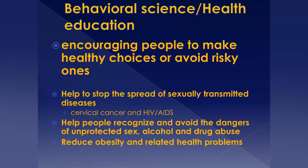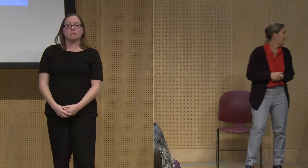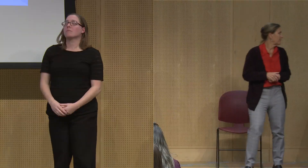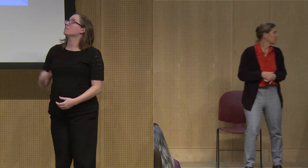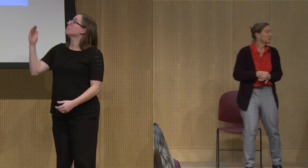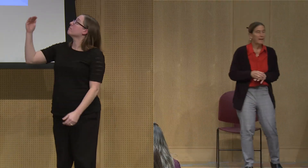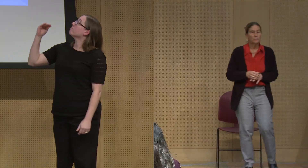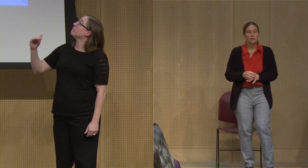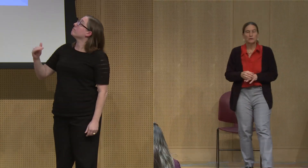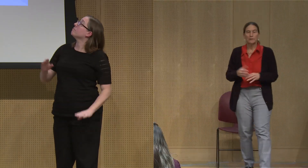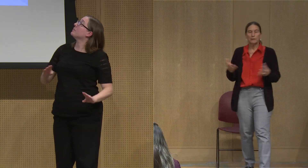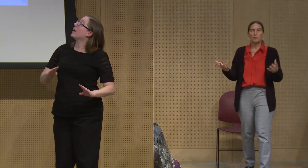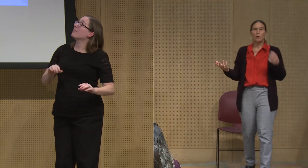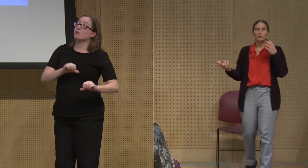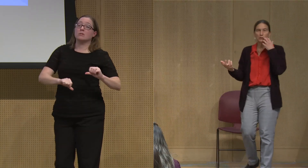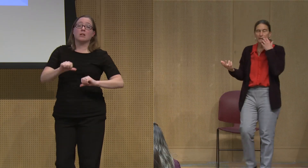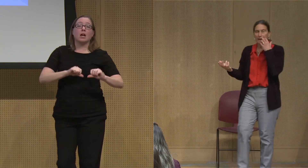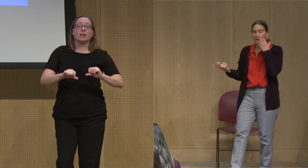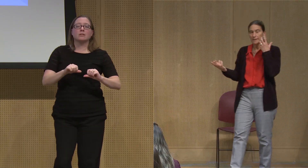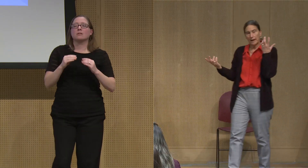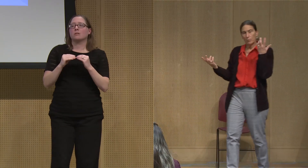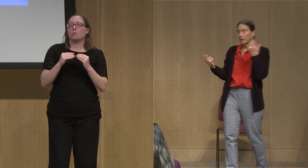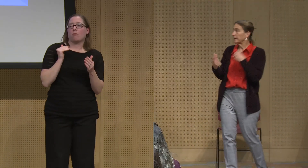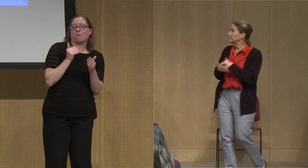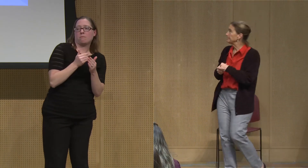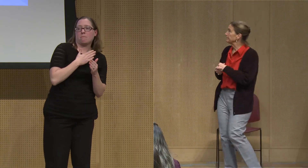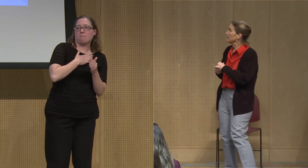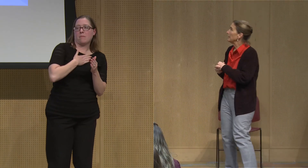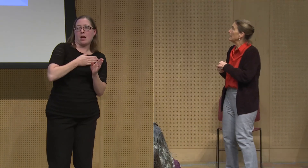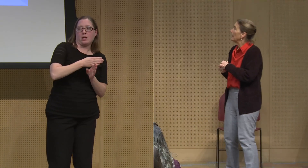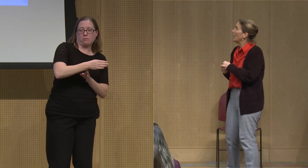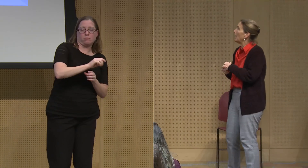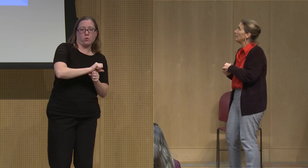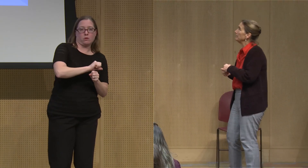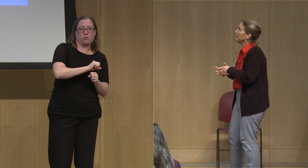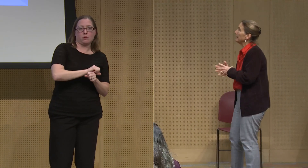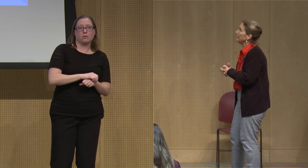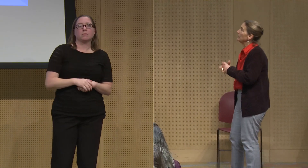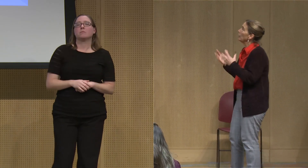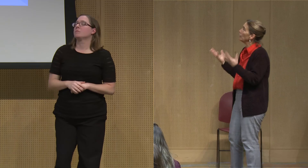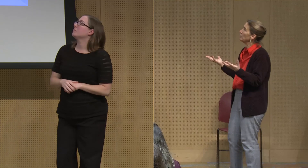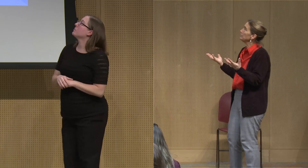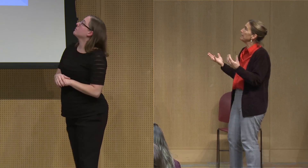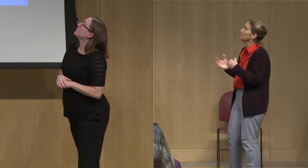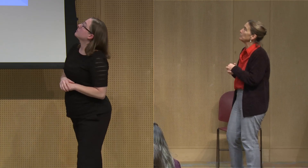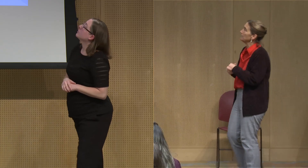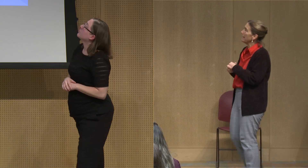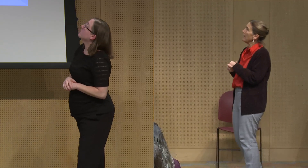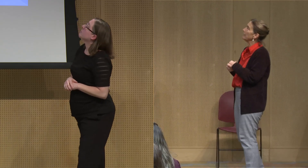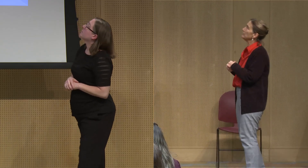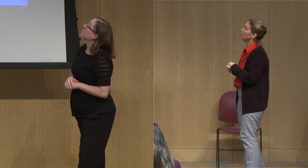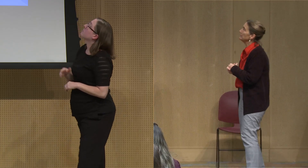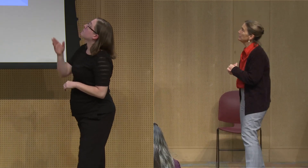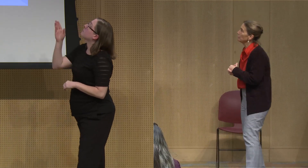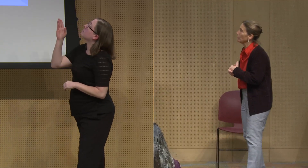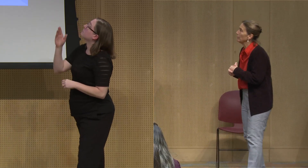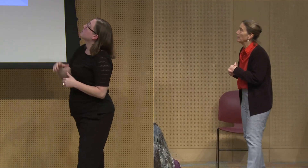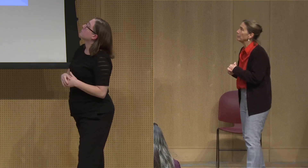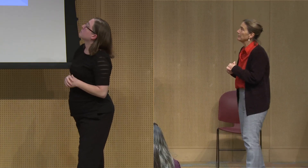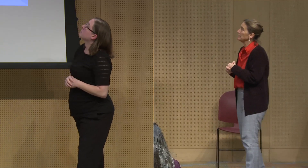BEHAVIORAL SCIENCE, WHICH IS A LITTLE CLOSER TO THE AREA THAT I WORK IN. UM, AGAIN, ENCOURAGING PEOPLE TO MAKE HEALTHY CHOICES OR AVOID RISKY ONES.